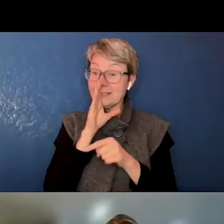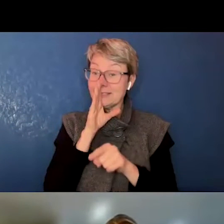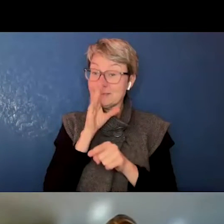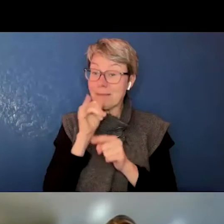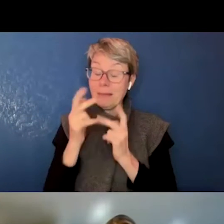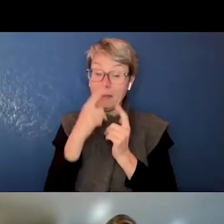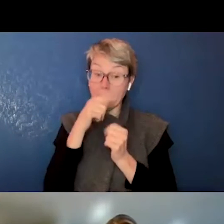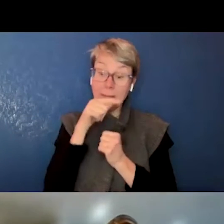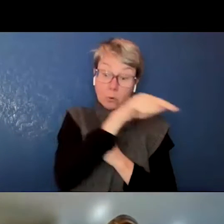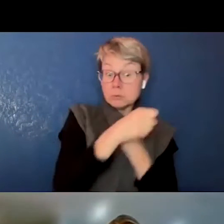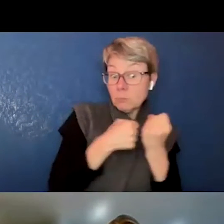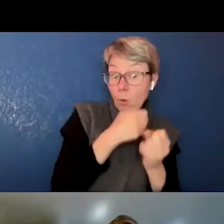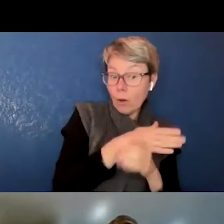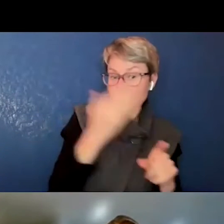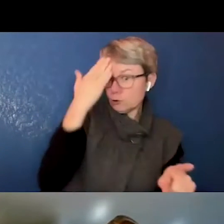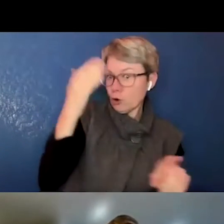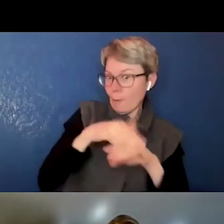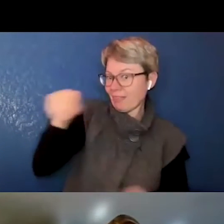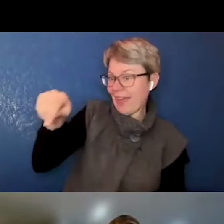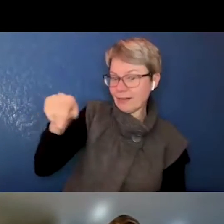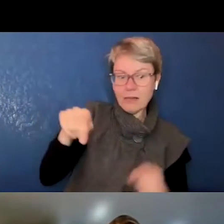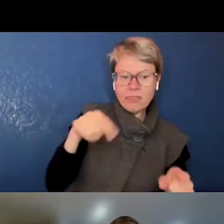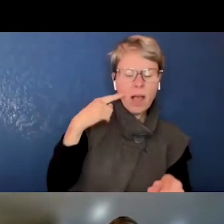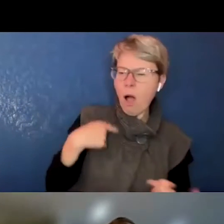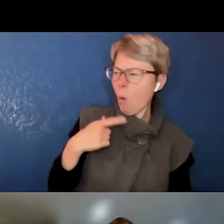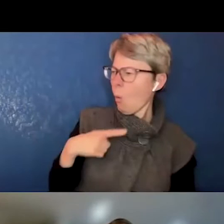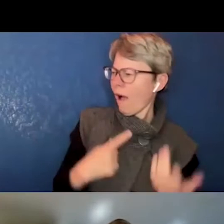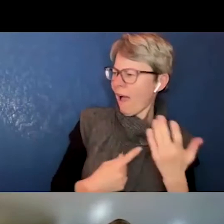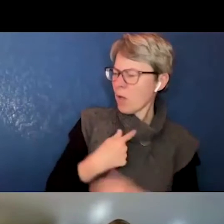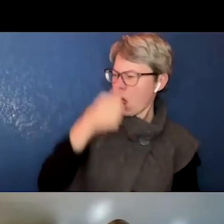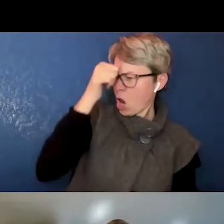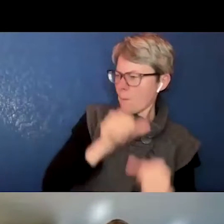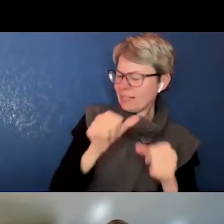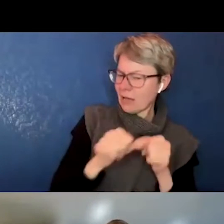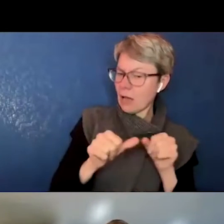support workers working outside so it's really handy if someone um wants to come in and if the